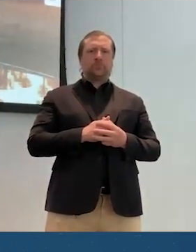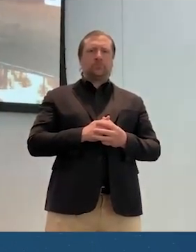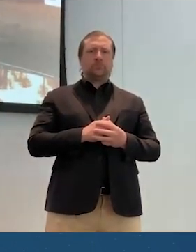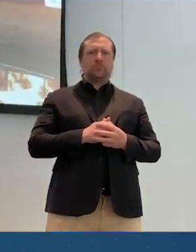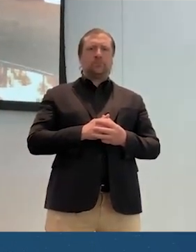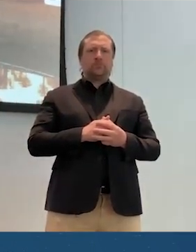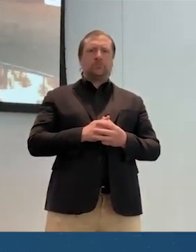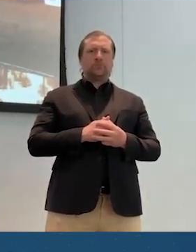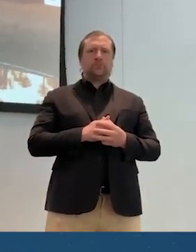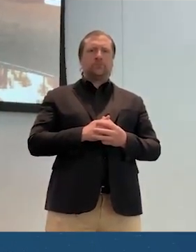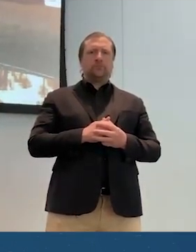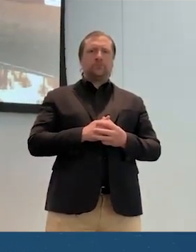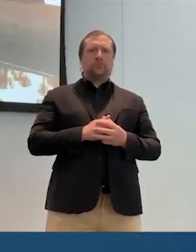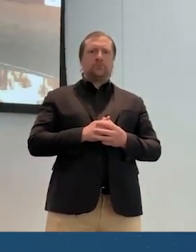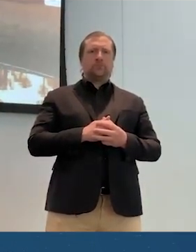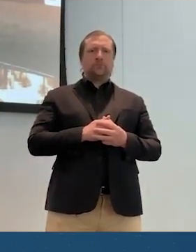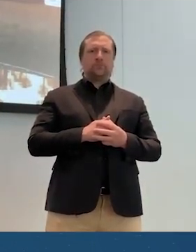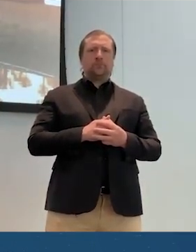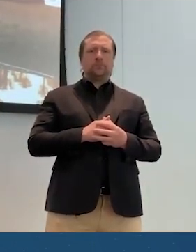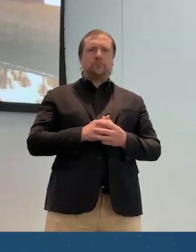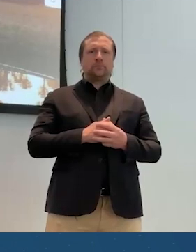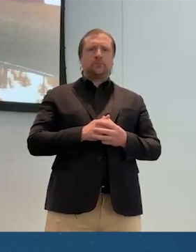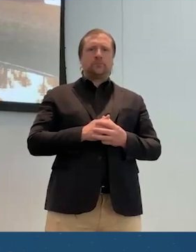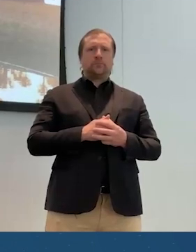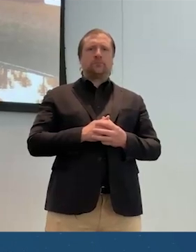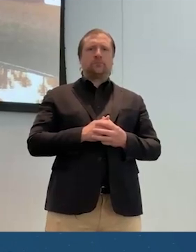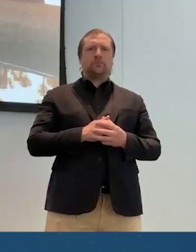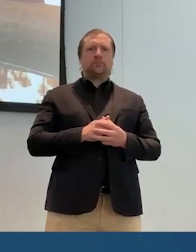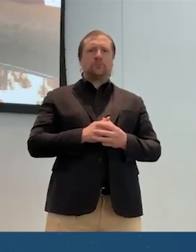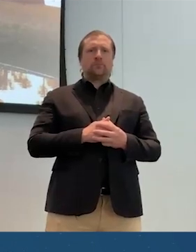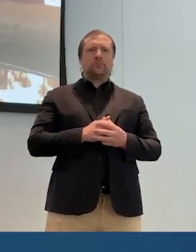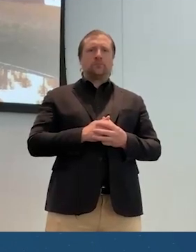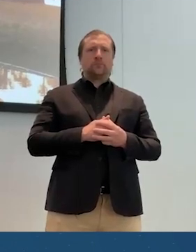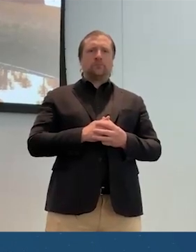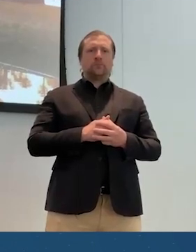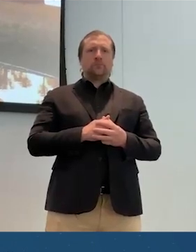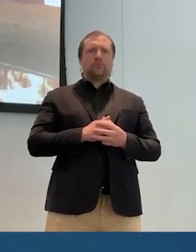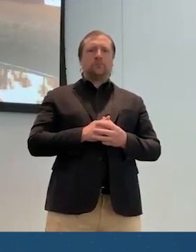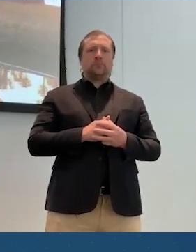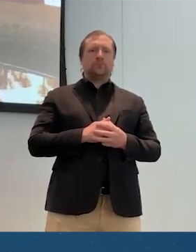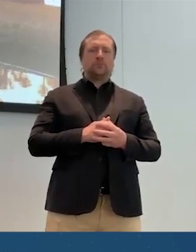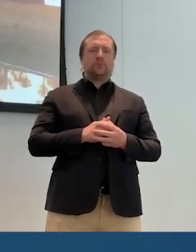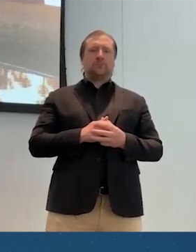it was developed in my mind. It amplified the sense of presence